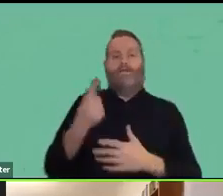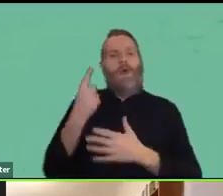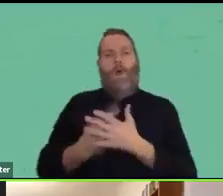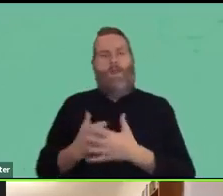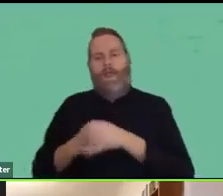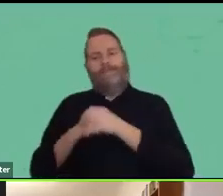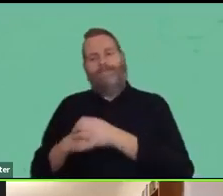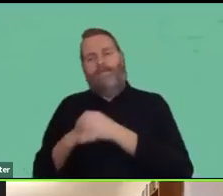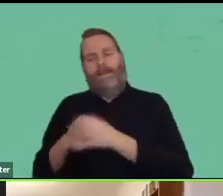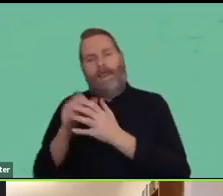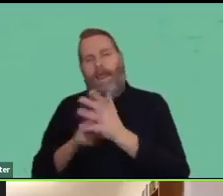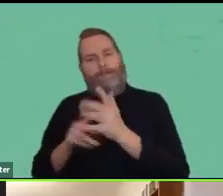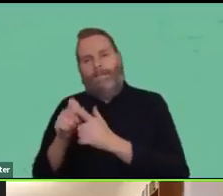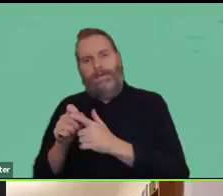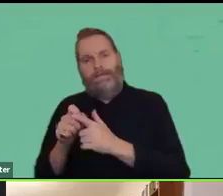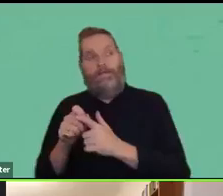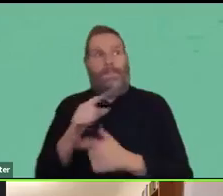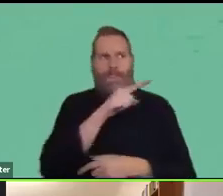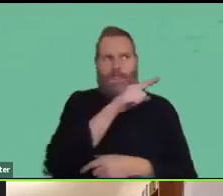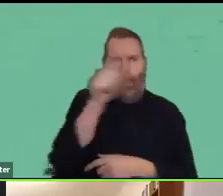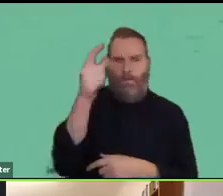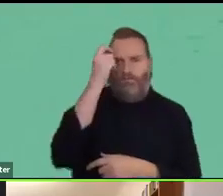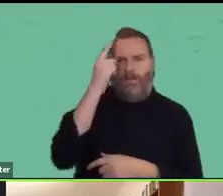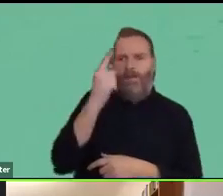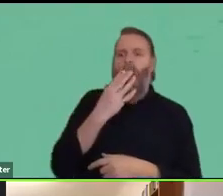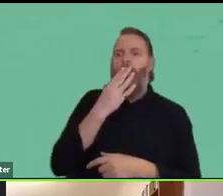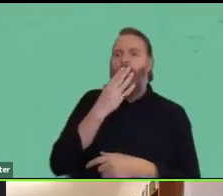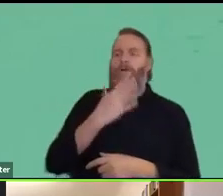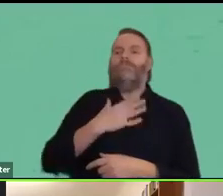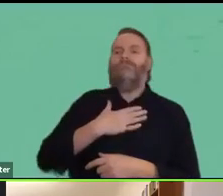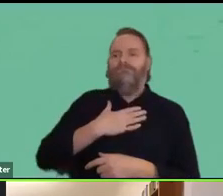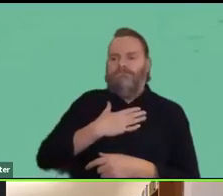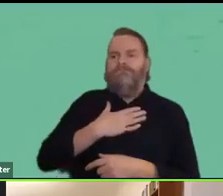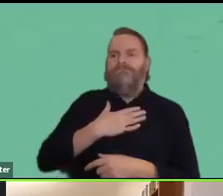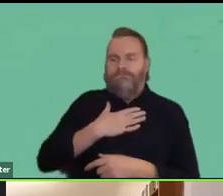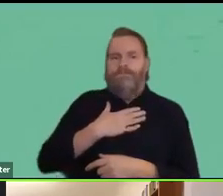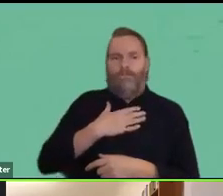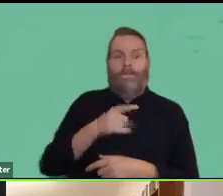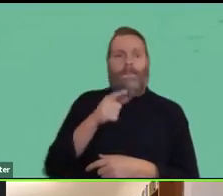it's outrageous they realise that the people they know they need to deliver furlough, Universal